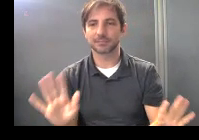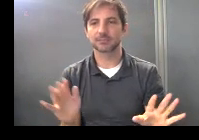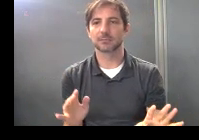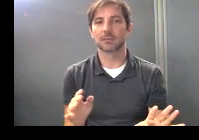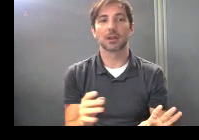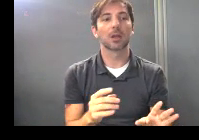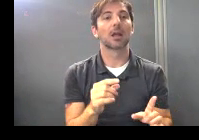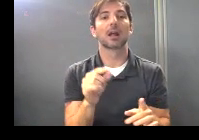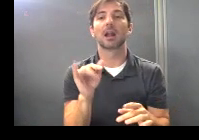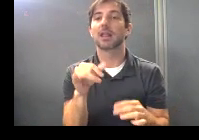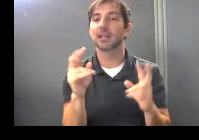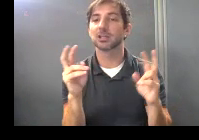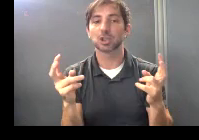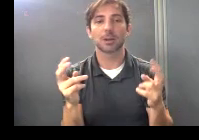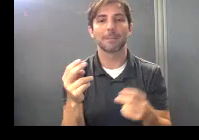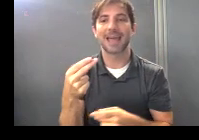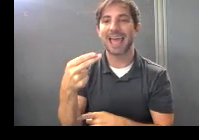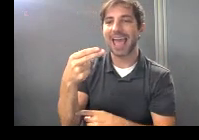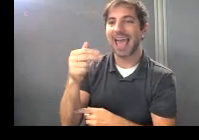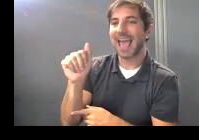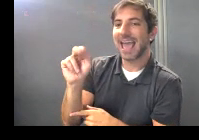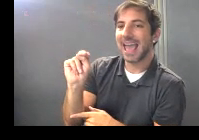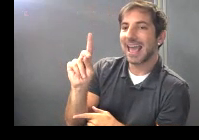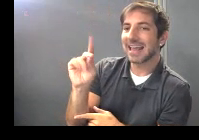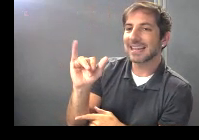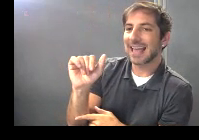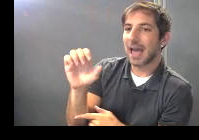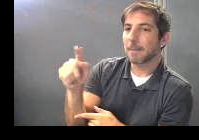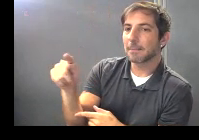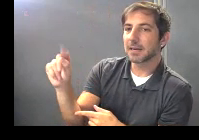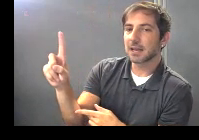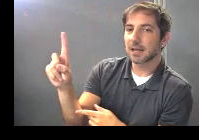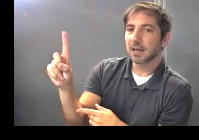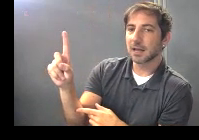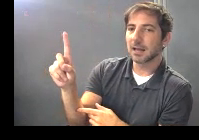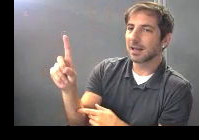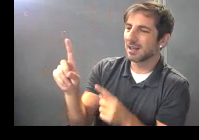THE TERM "HANDICAPPED" IS A WORD THAT IS OLD, OUT DATED.